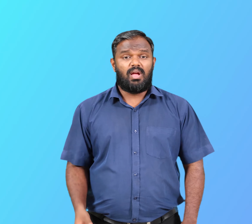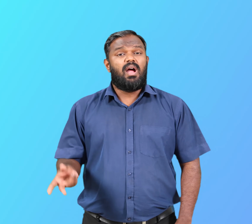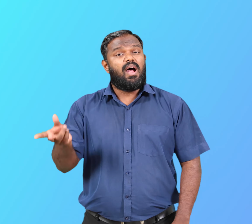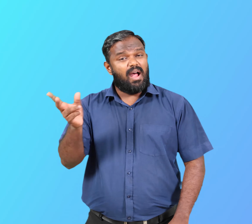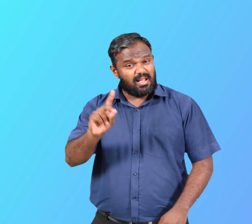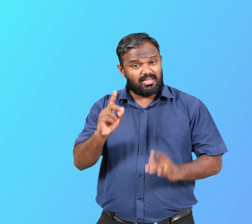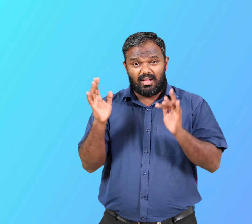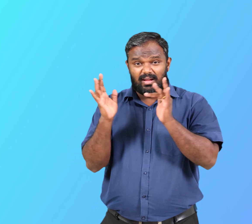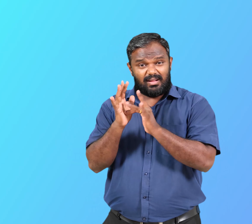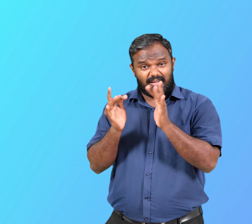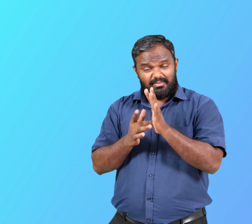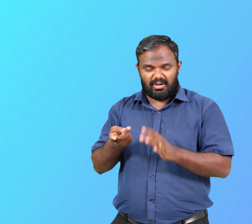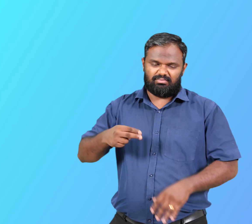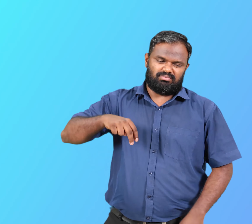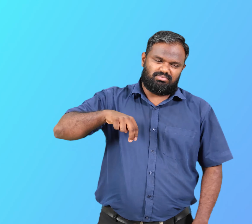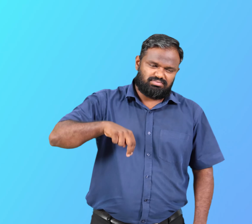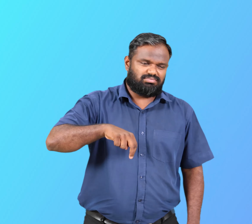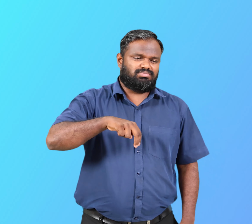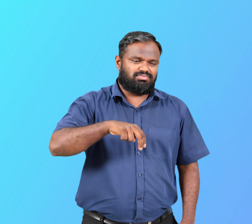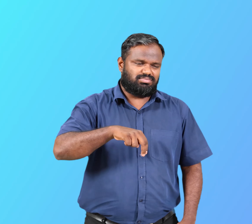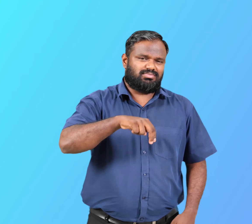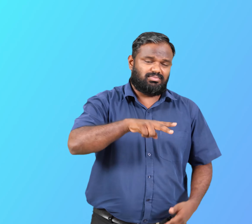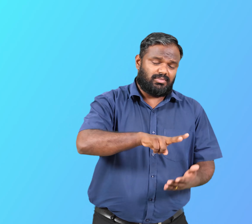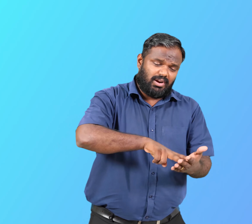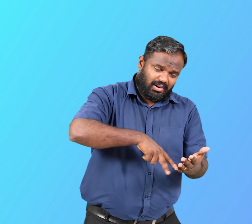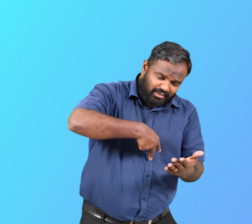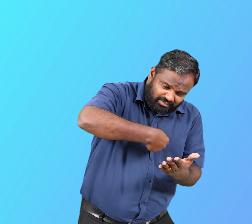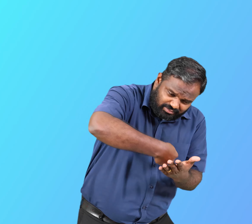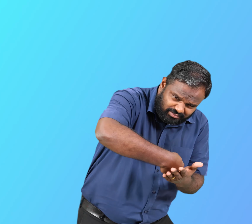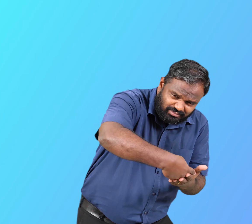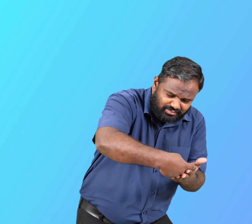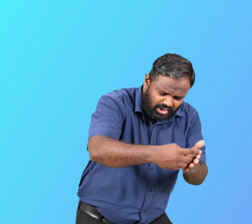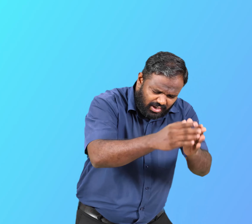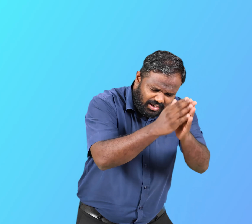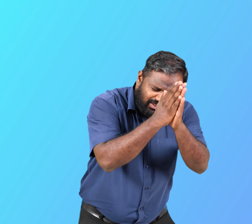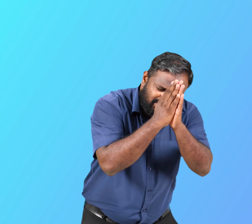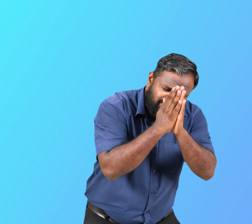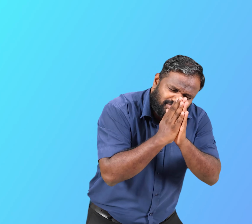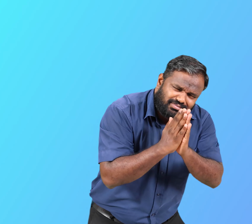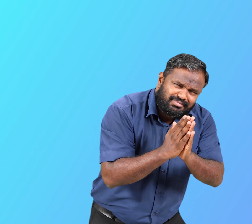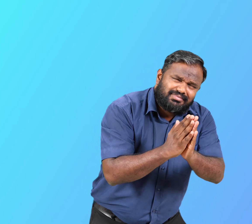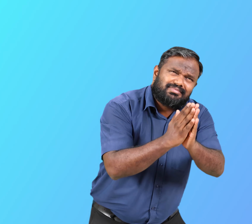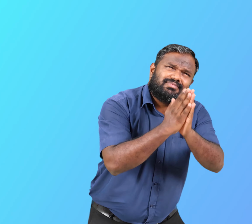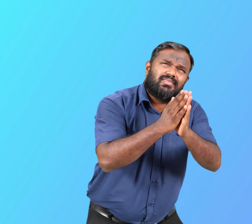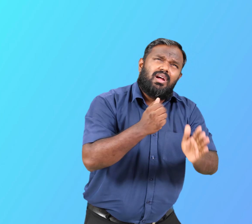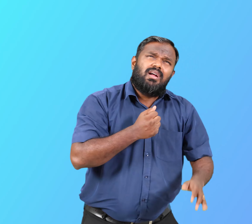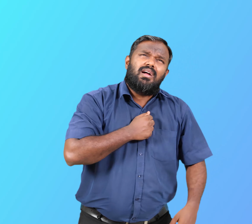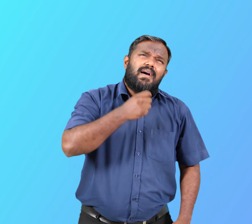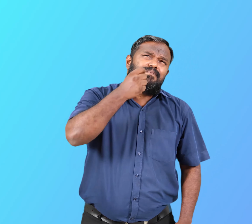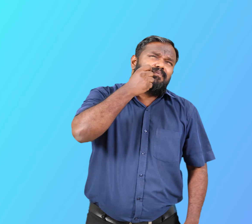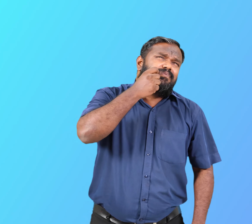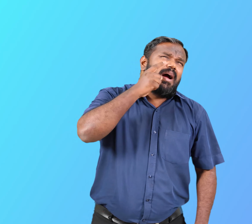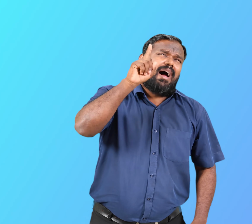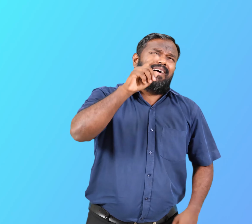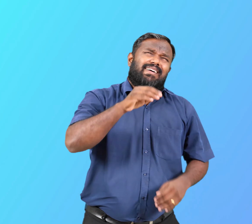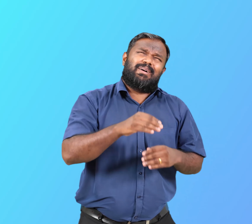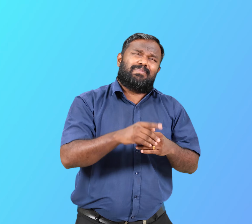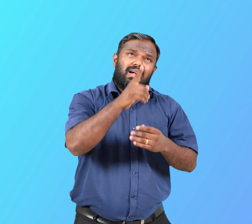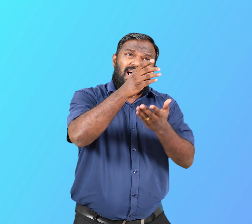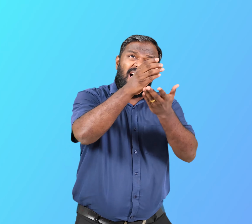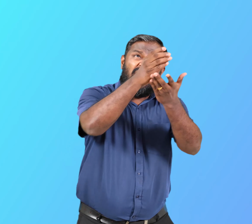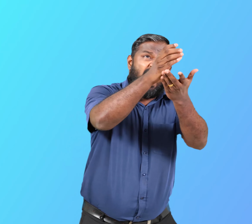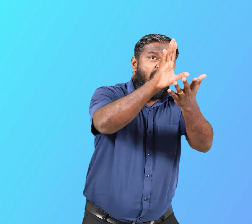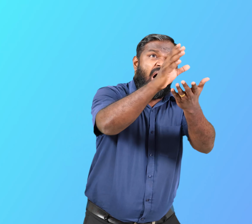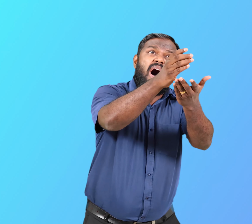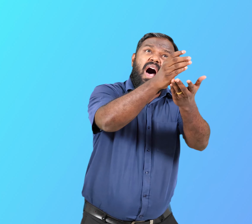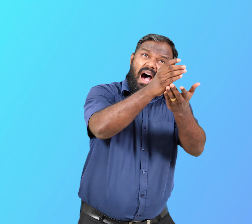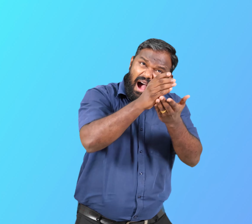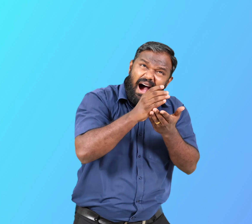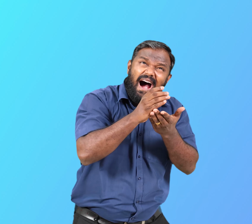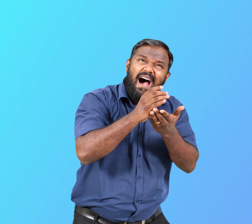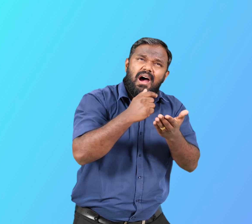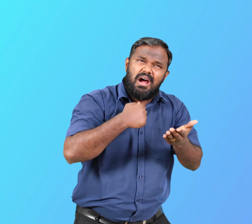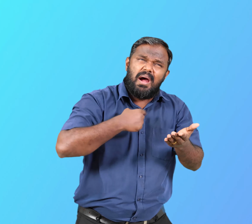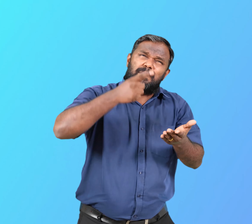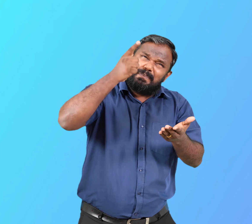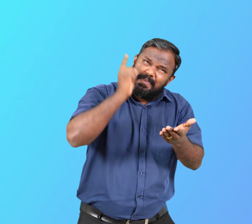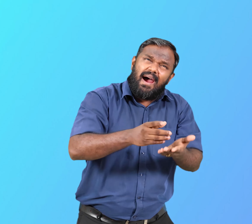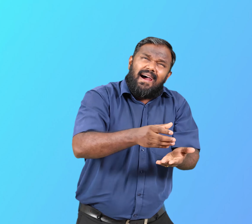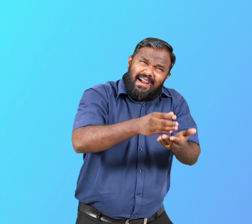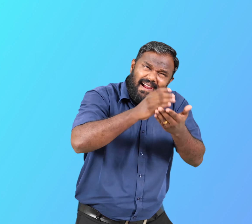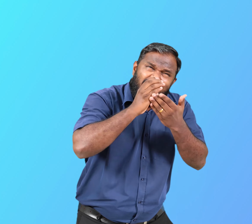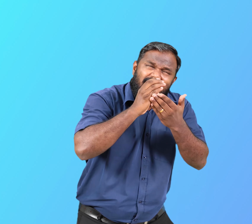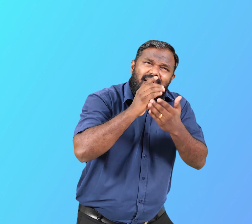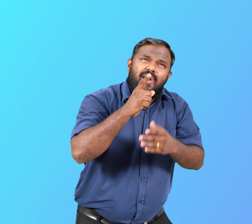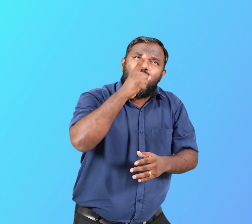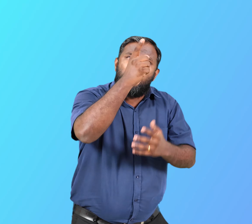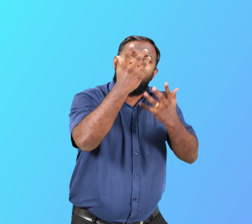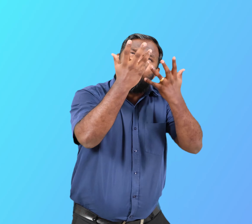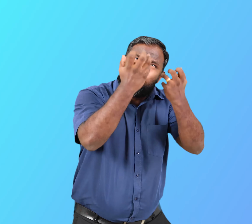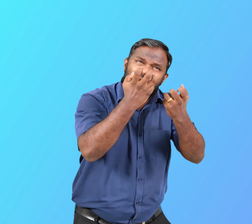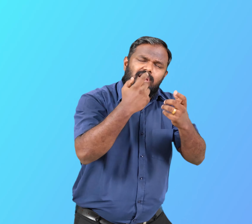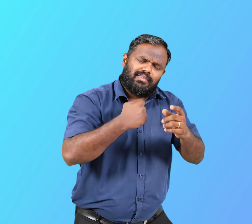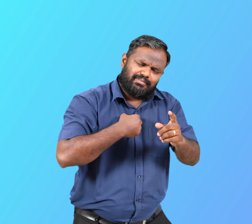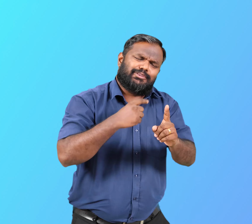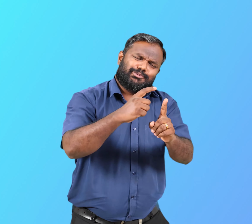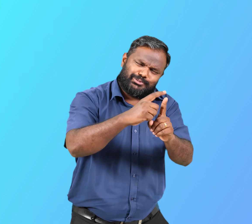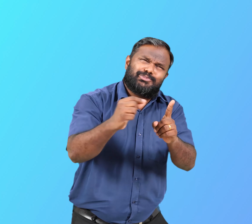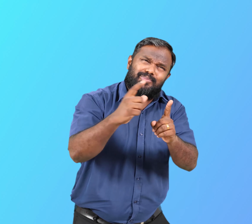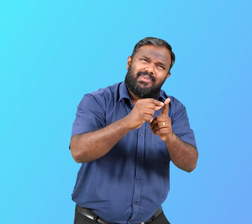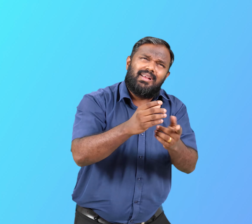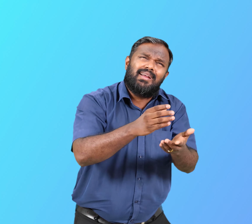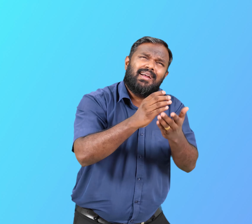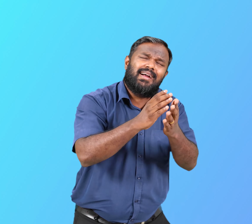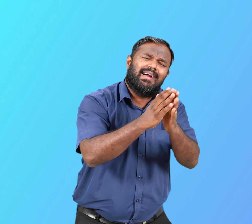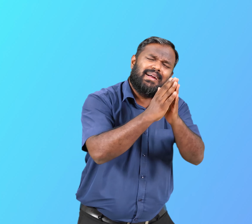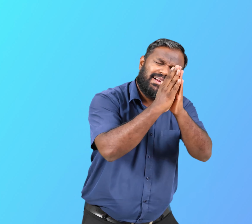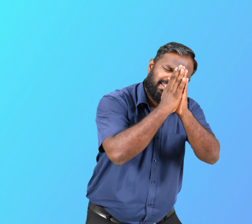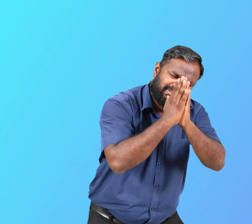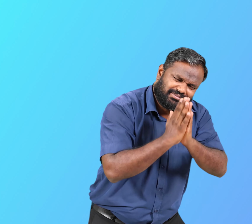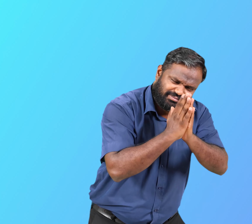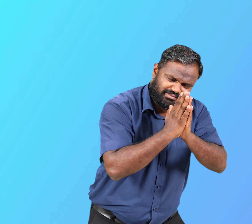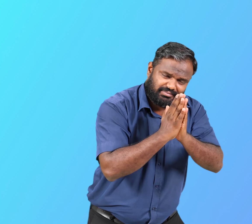Then Jesus went away a second time and prayed, “My Father, if I must do this and it is not possible for me to escape it, I pray that what you want will be done.”